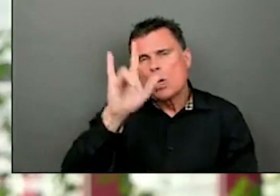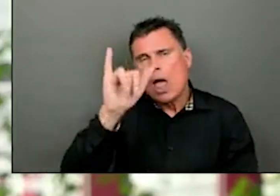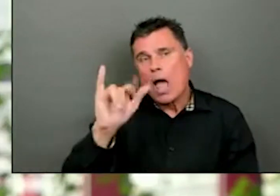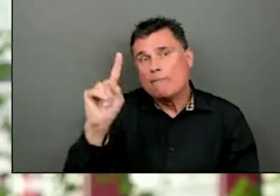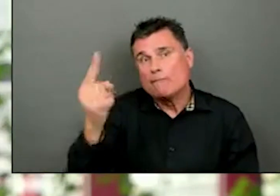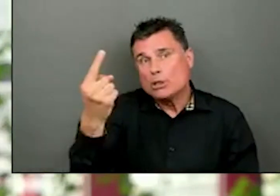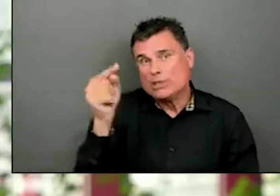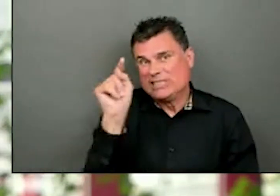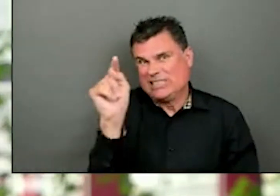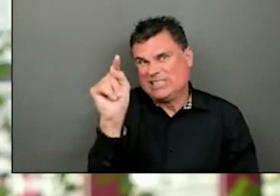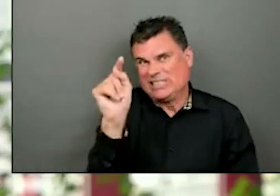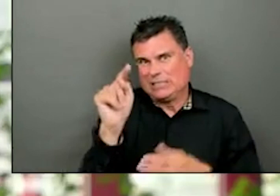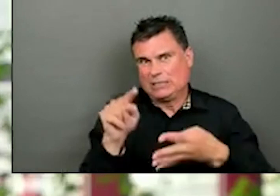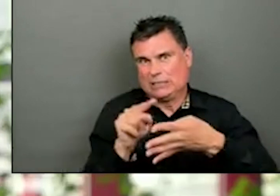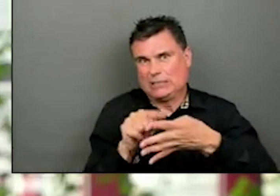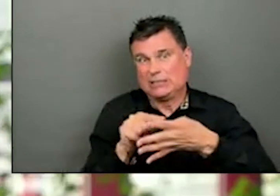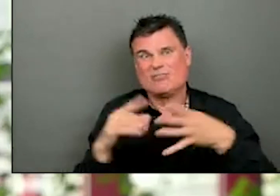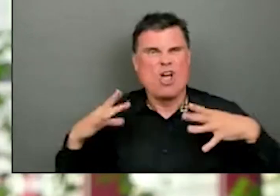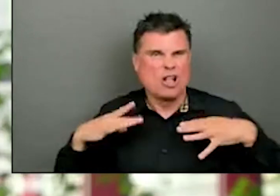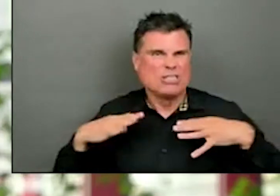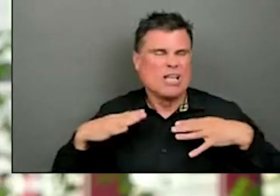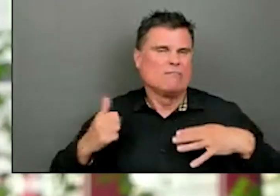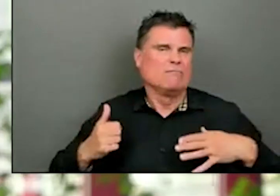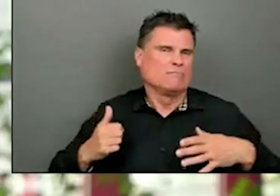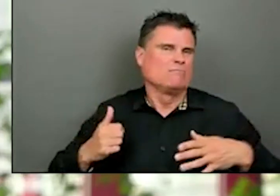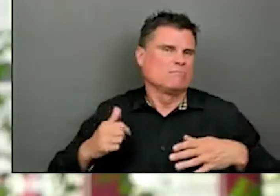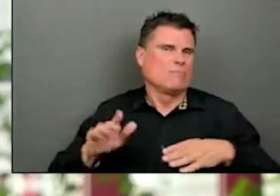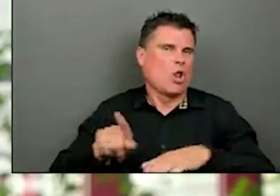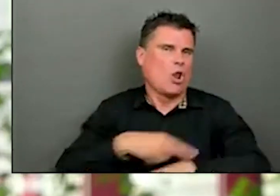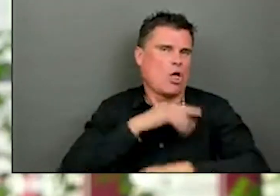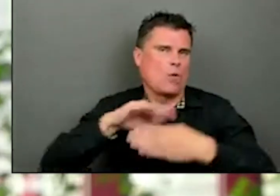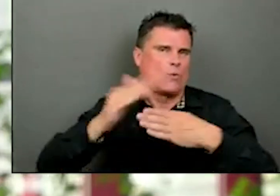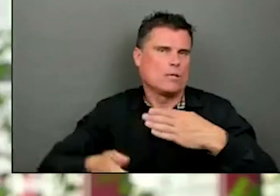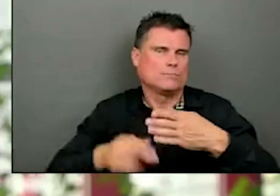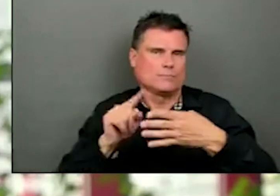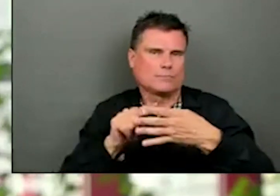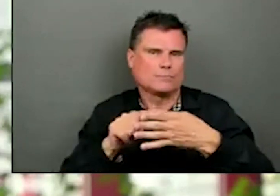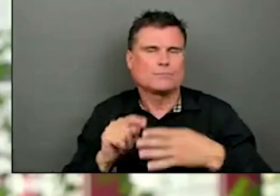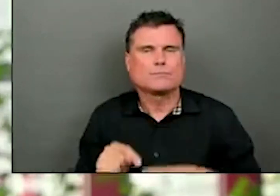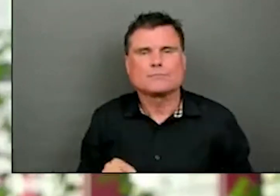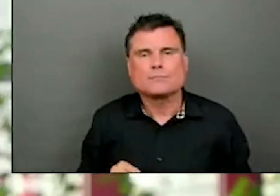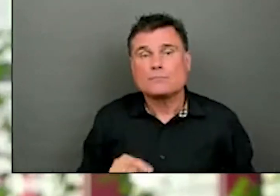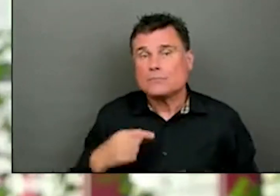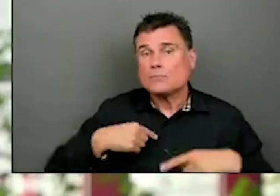but absolutely we're watching as you know we're doing whole genome sequencing on all of our cases